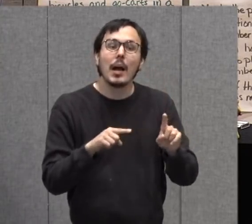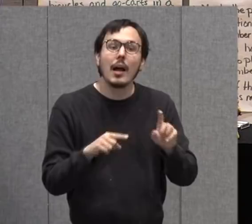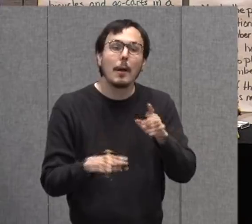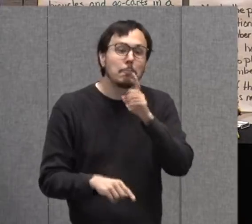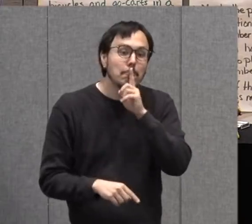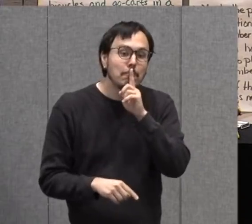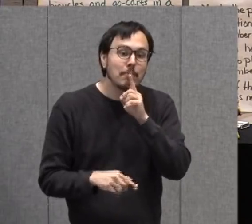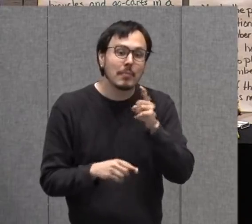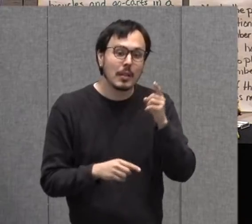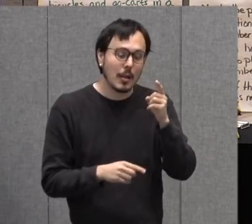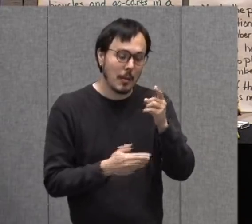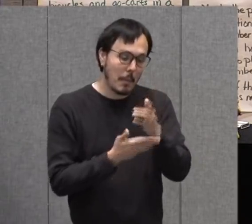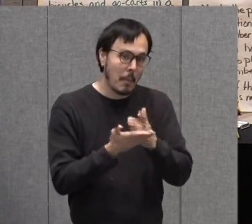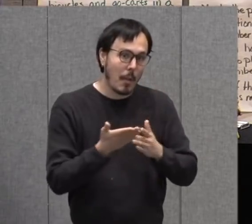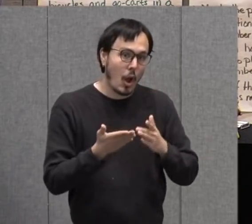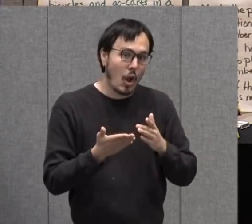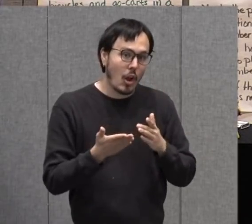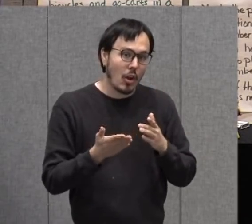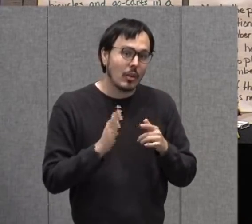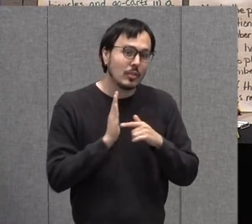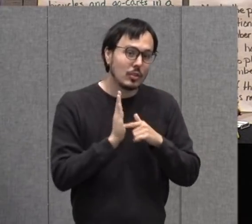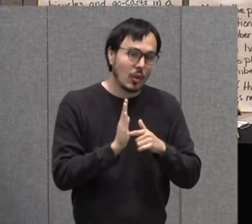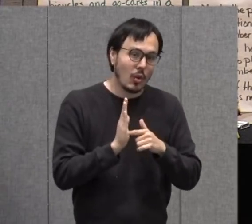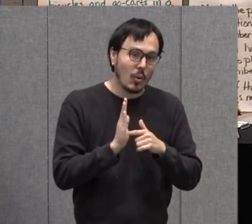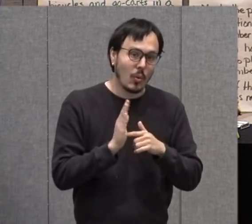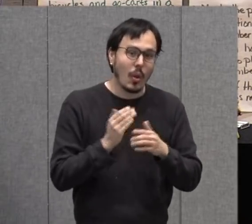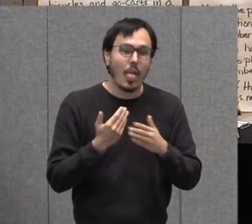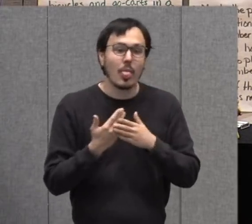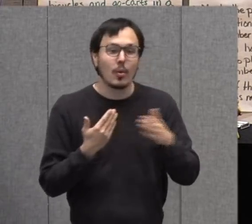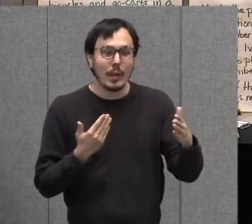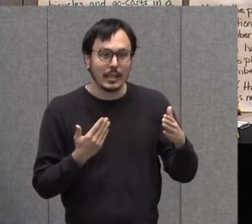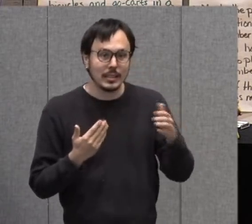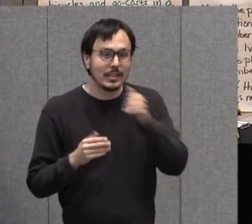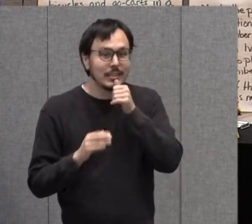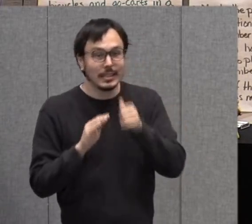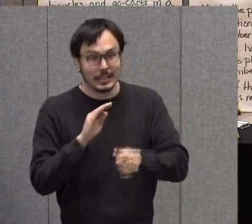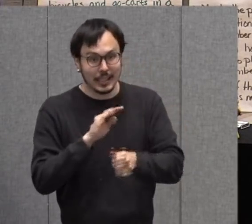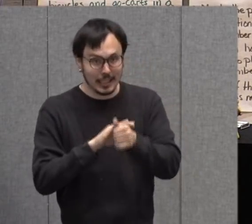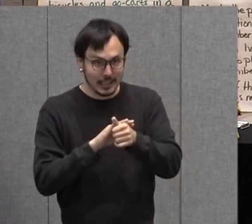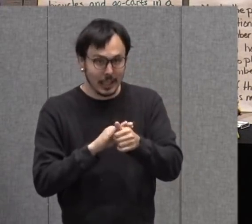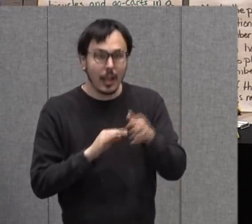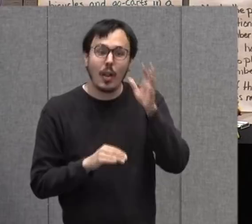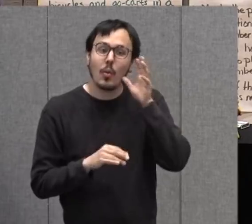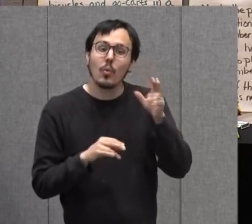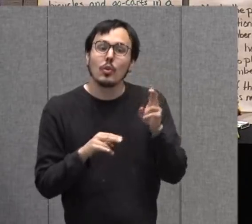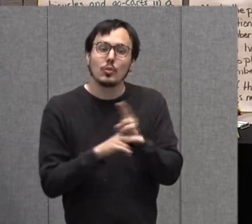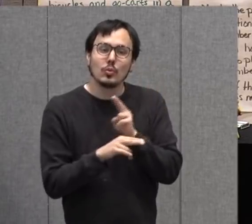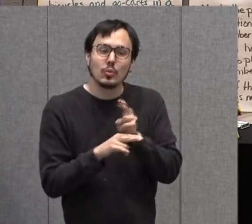The rest is hidden. So, we are going to use that visual model,